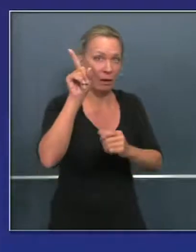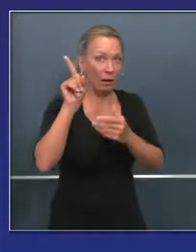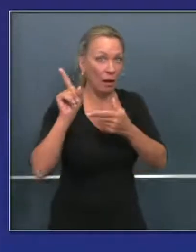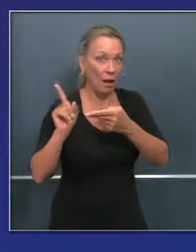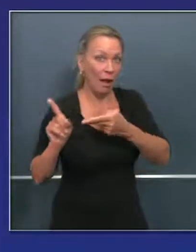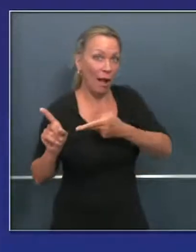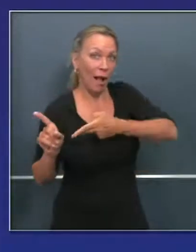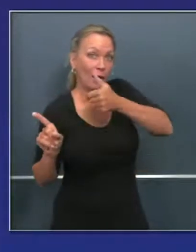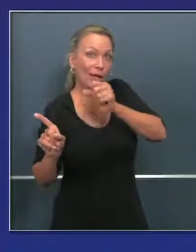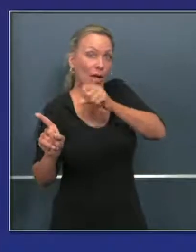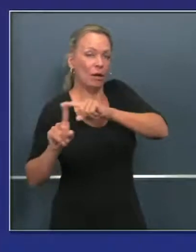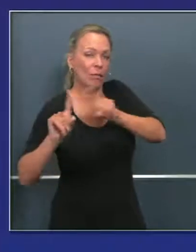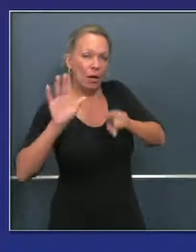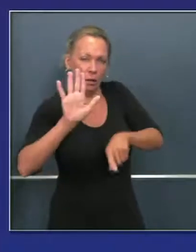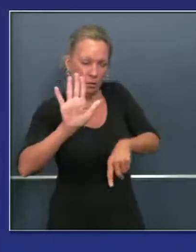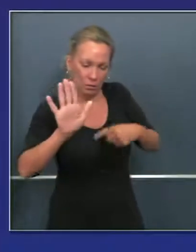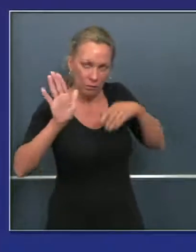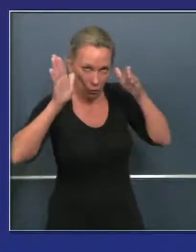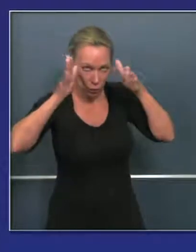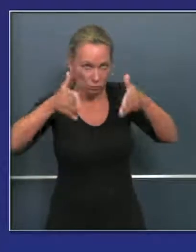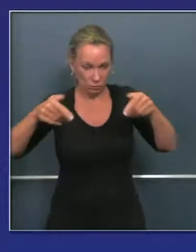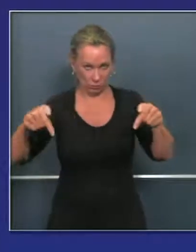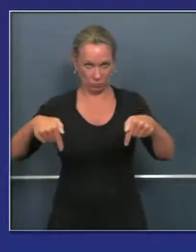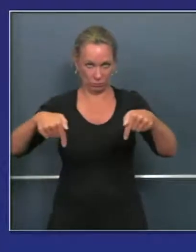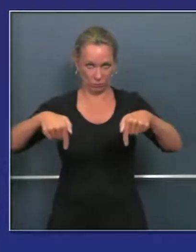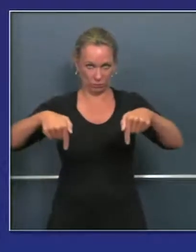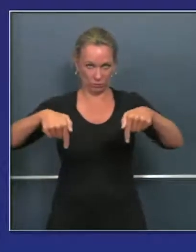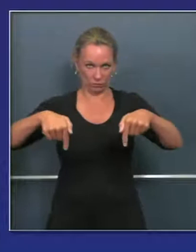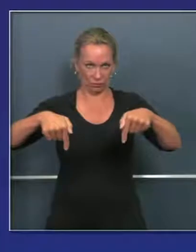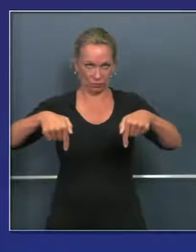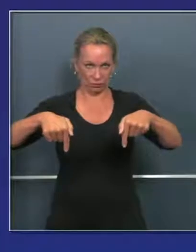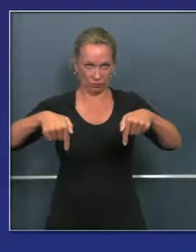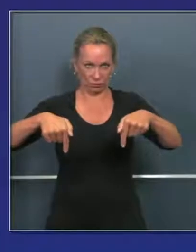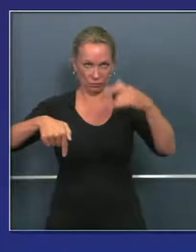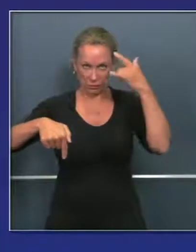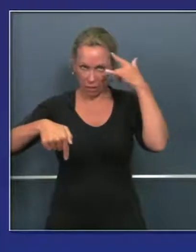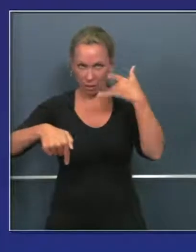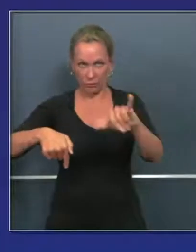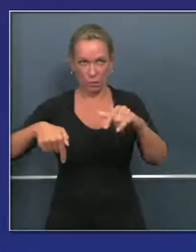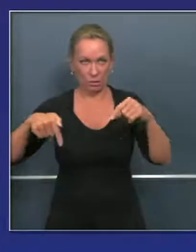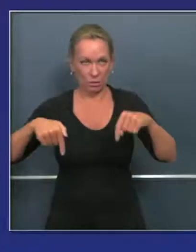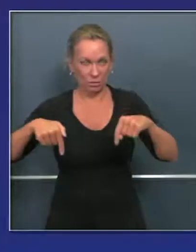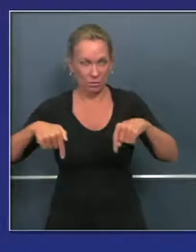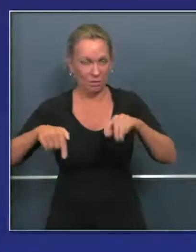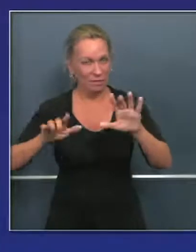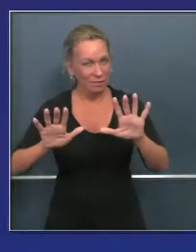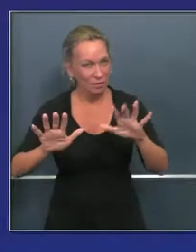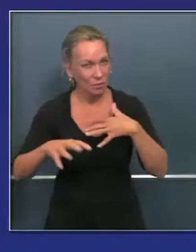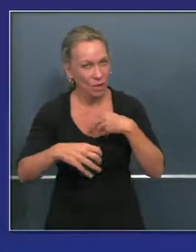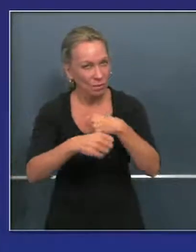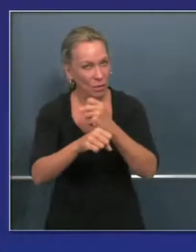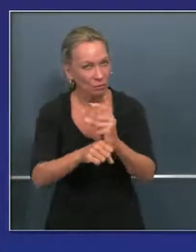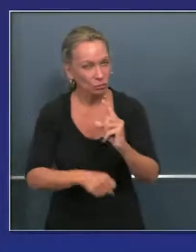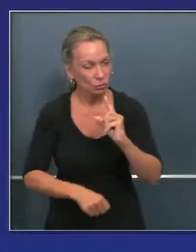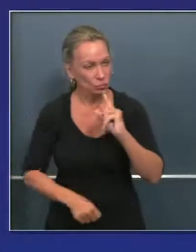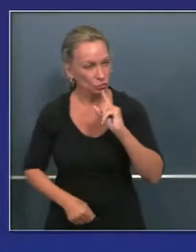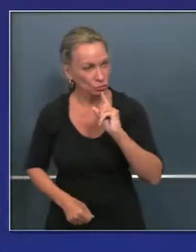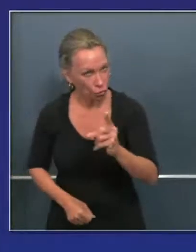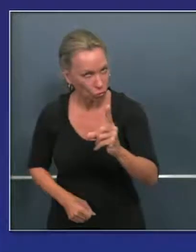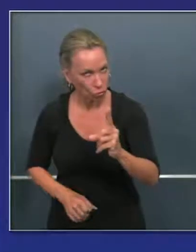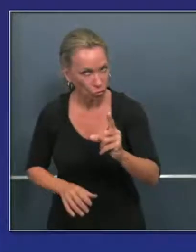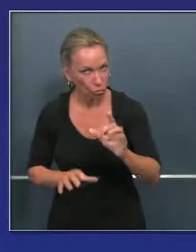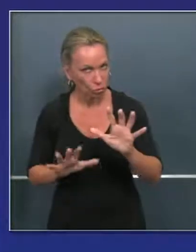dimmer switch to start to pull back on the stay at home order by the way that 5.5% masks forgive me